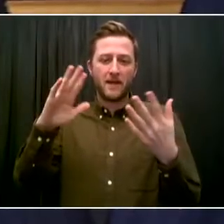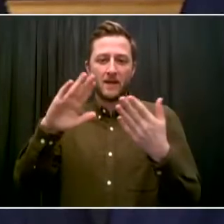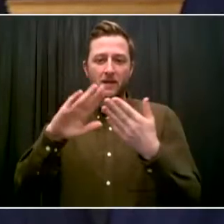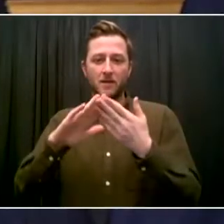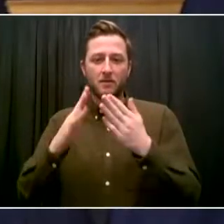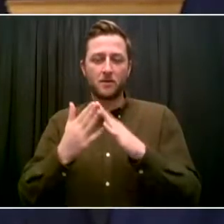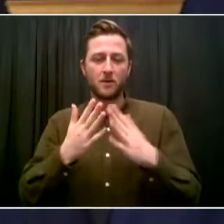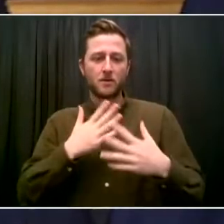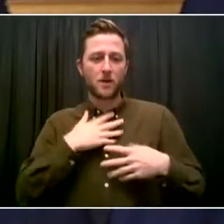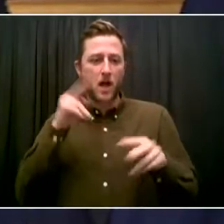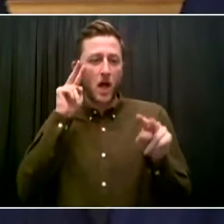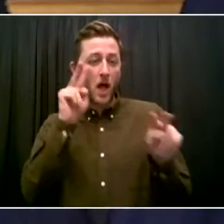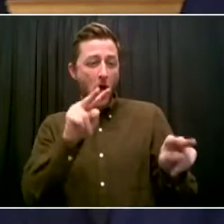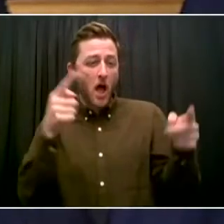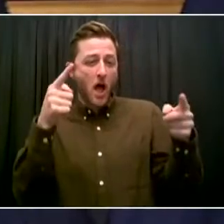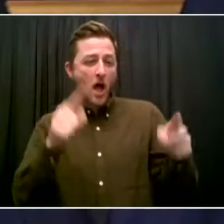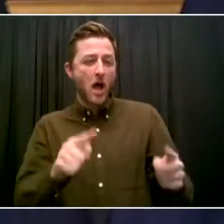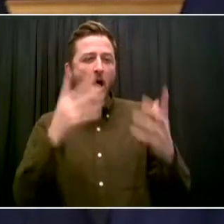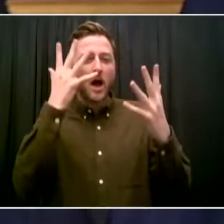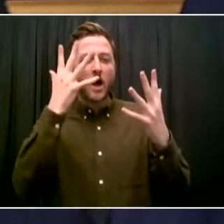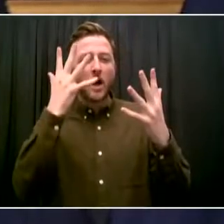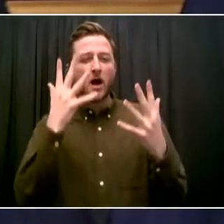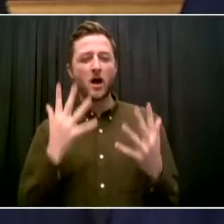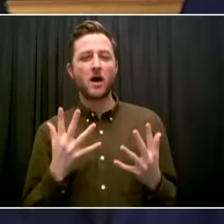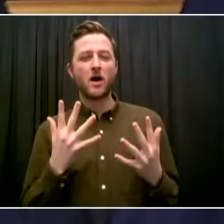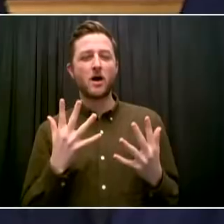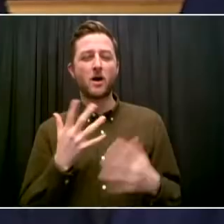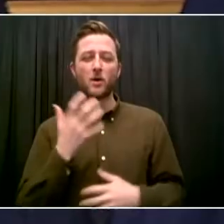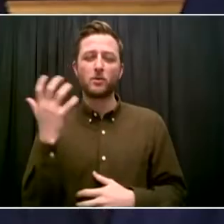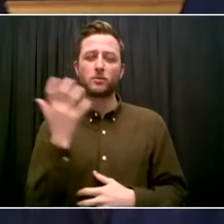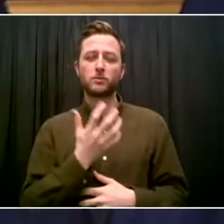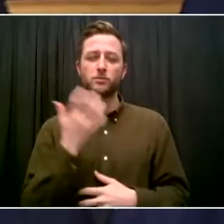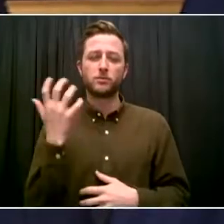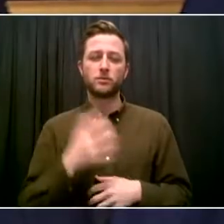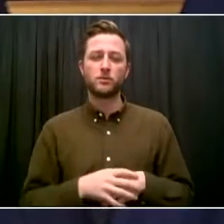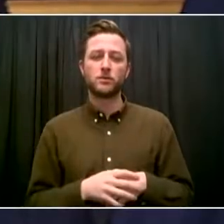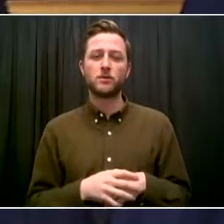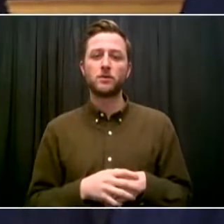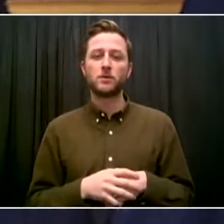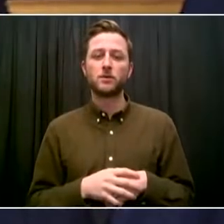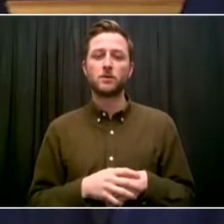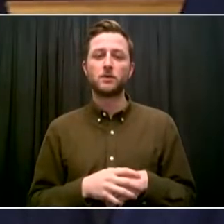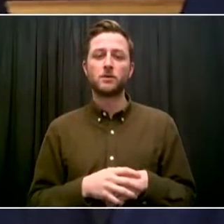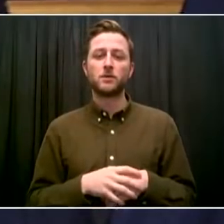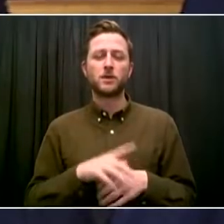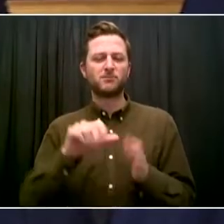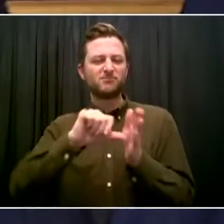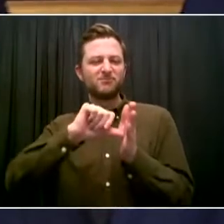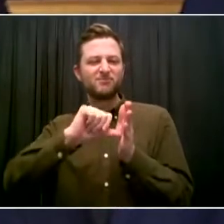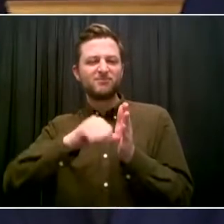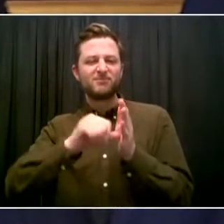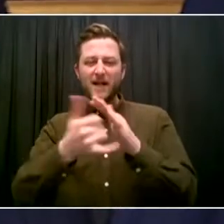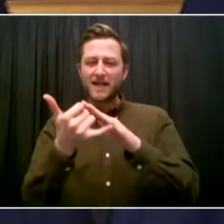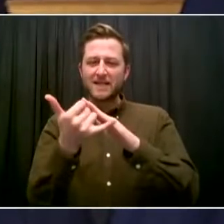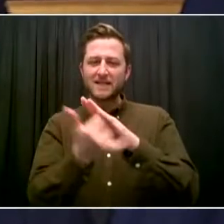ITS IMPACTFUL FOR THE COMMUNITY.